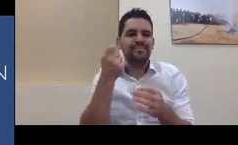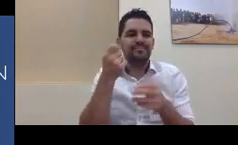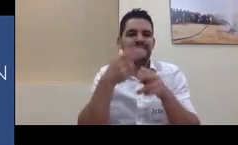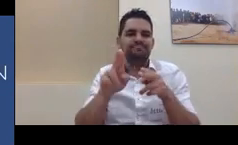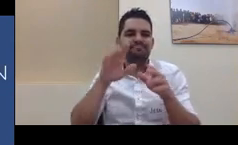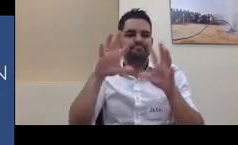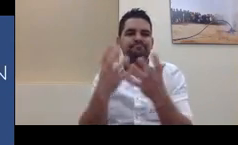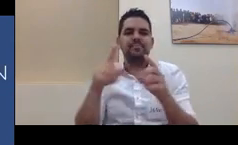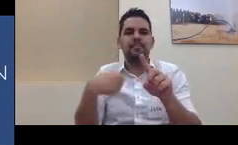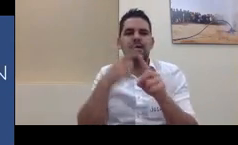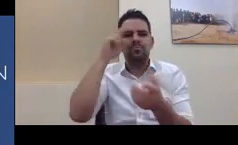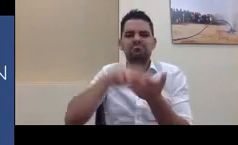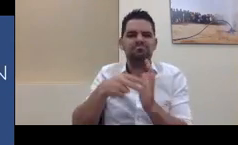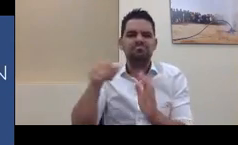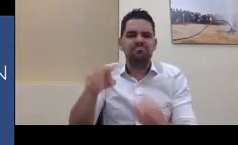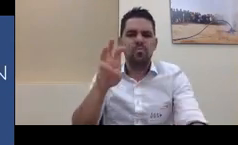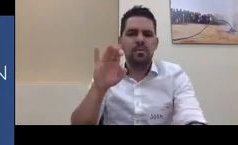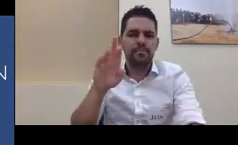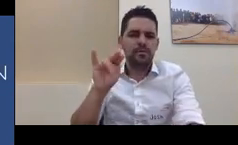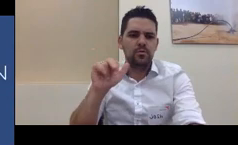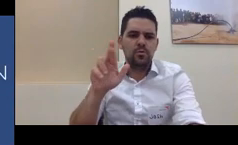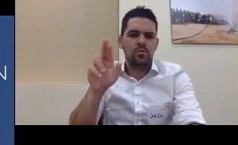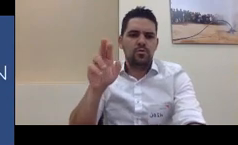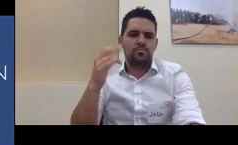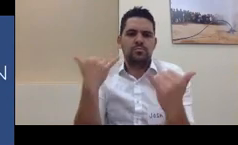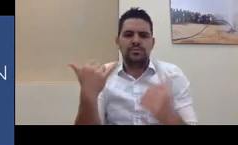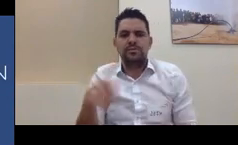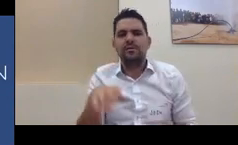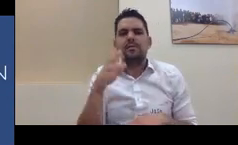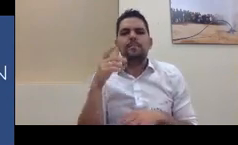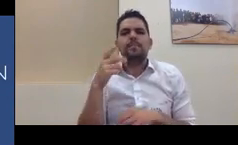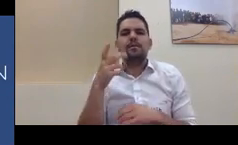I wanna briefly talk about the intention of this webinar today.